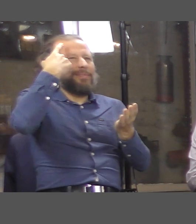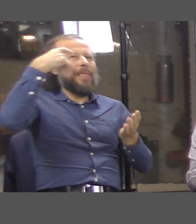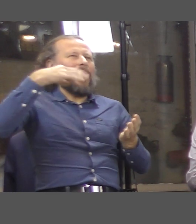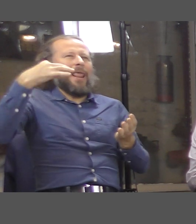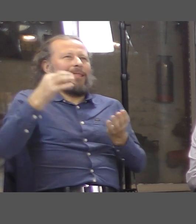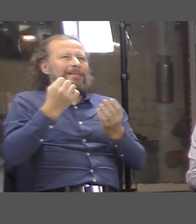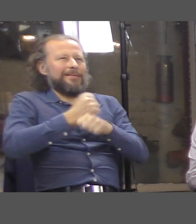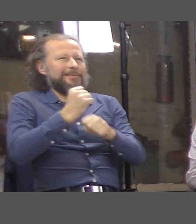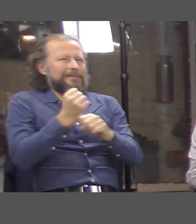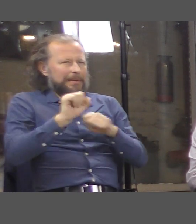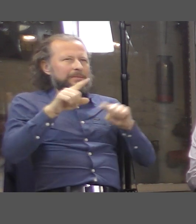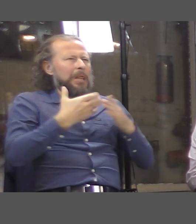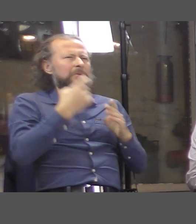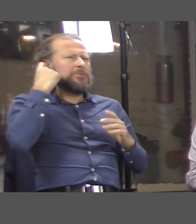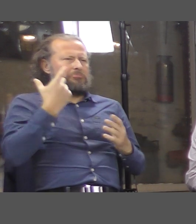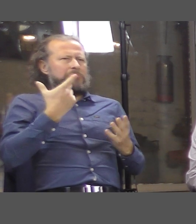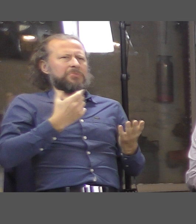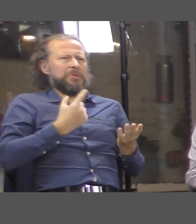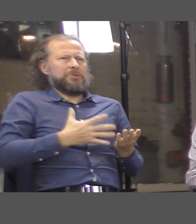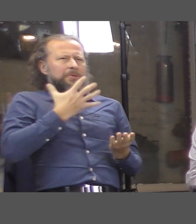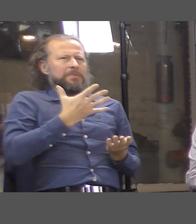are a bit surprised.